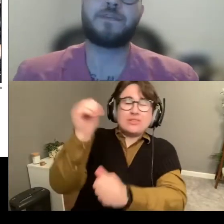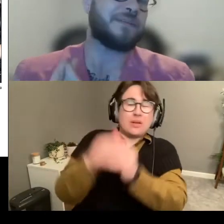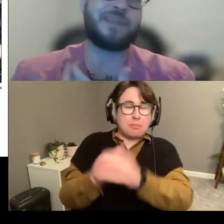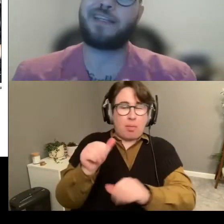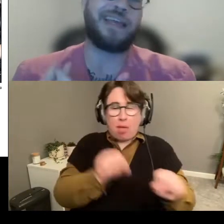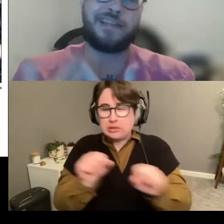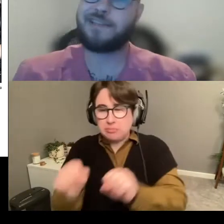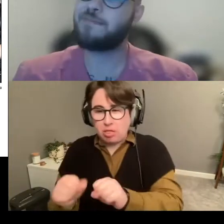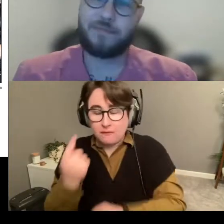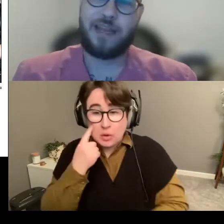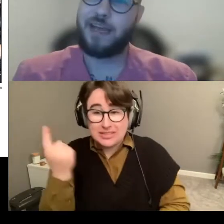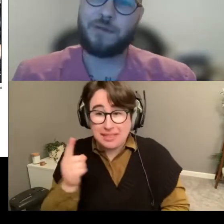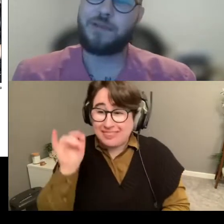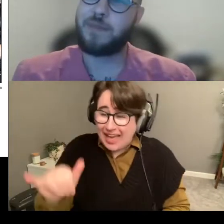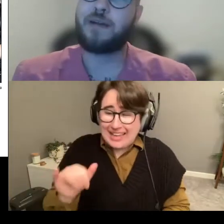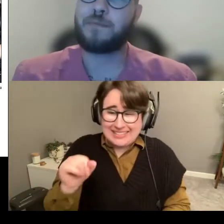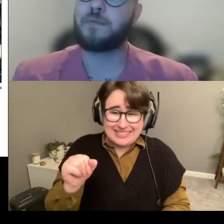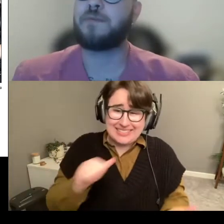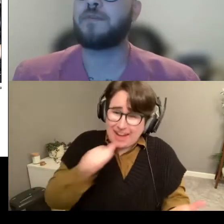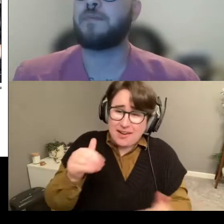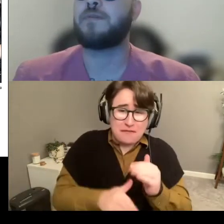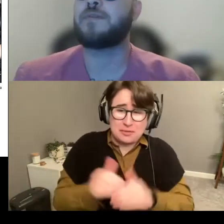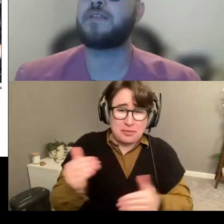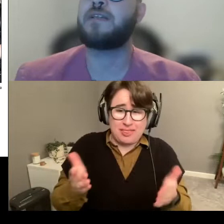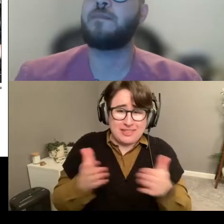for something that is not going to be comfortable for most.